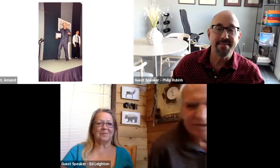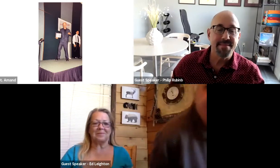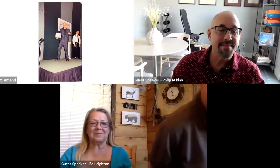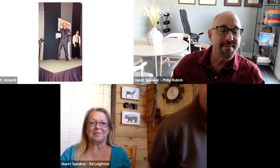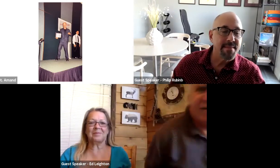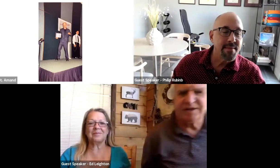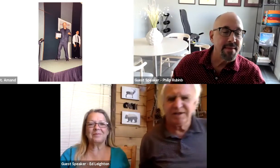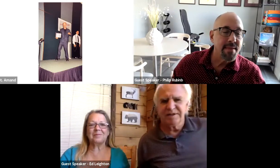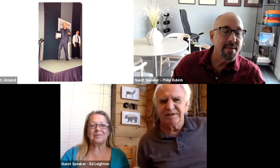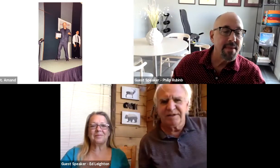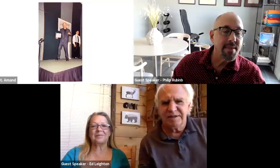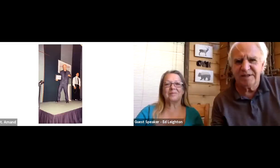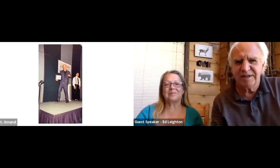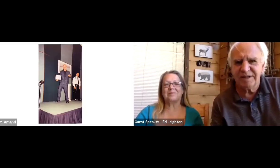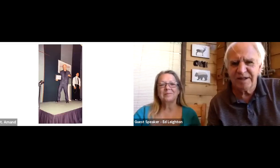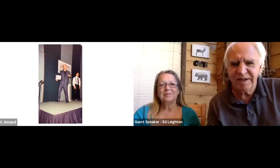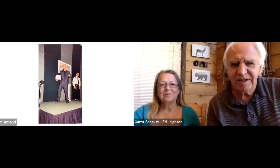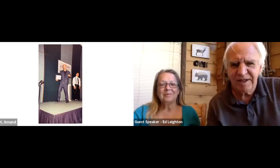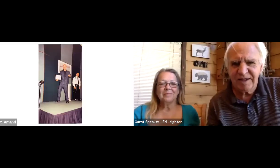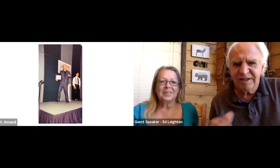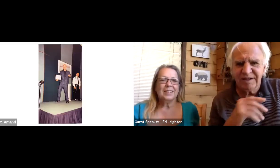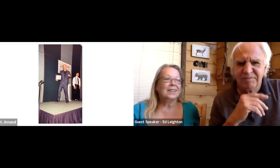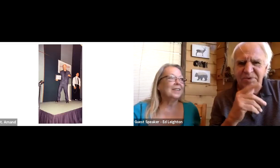OK. "Stories about what?" Ed's asking.